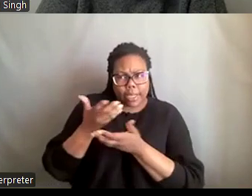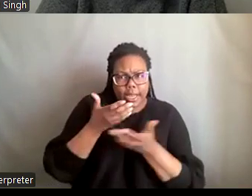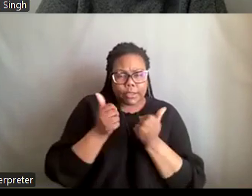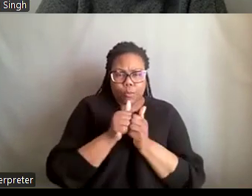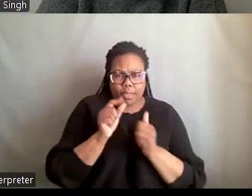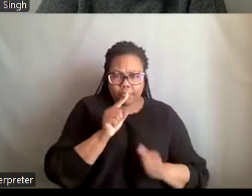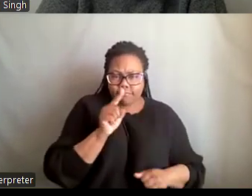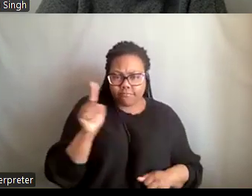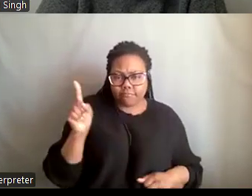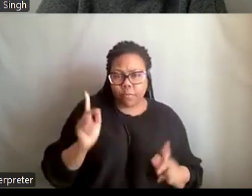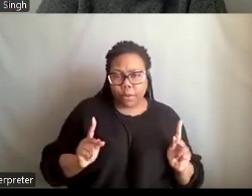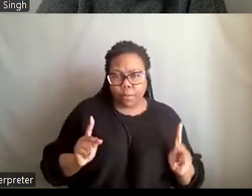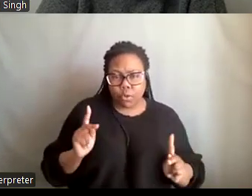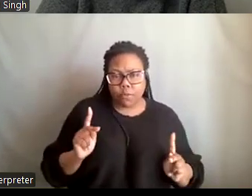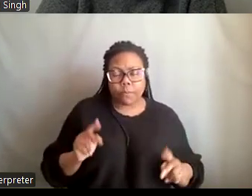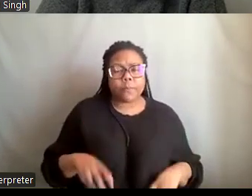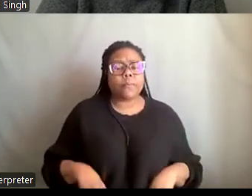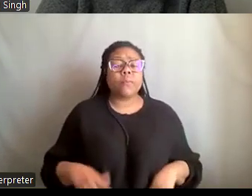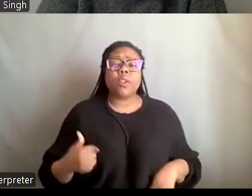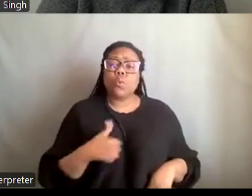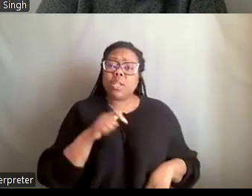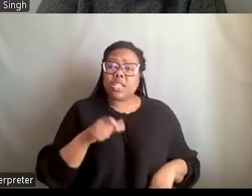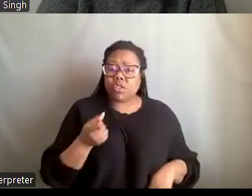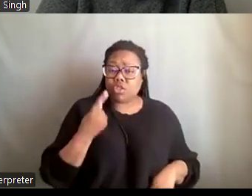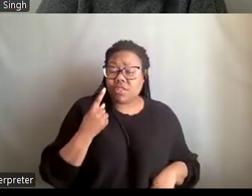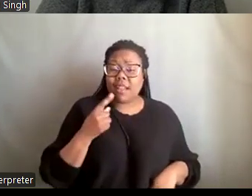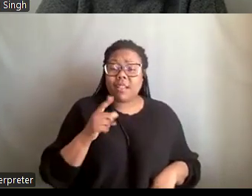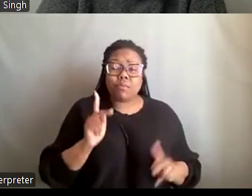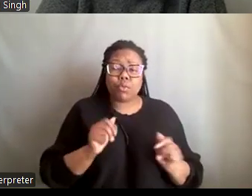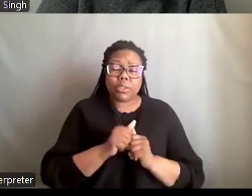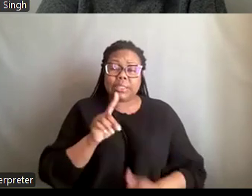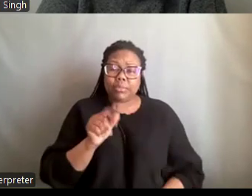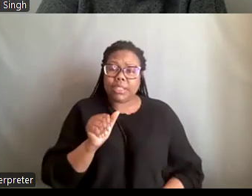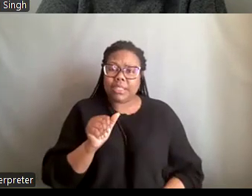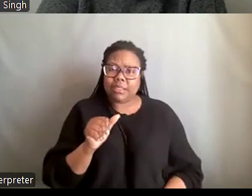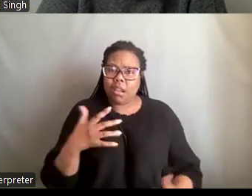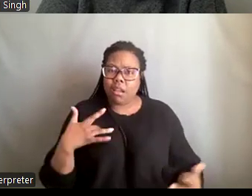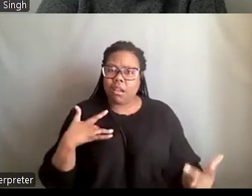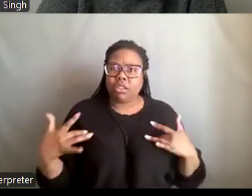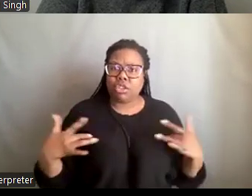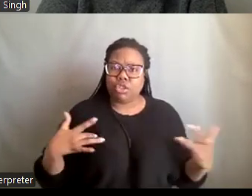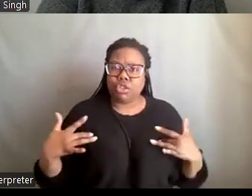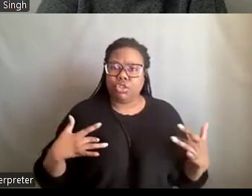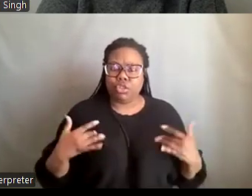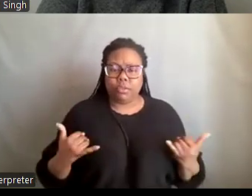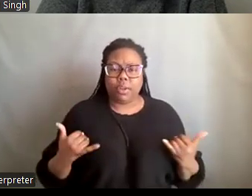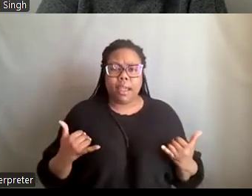how to engage with those people, understanding that people with disabilities are in a lot of fear right now,